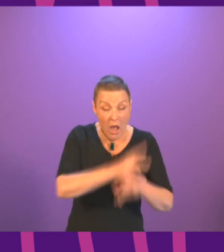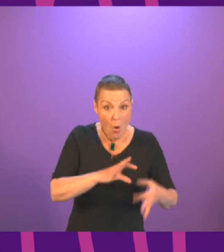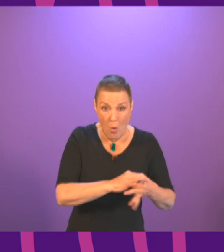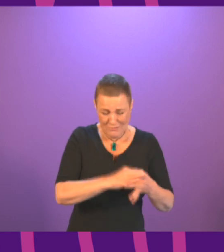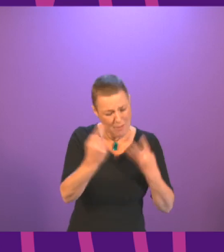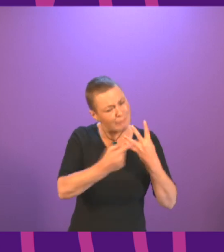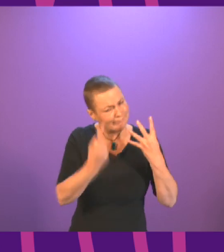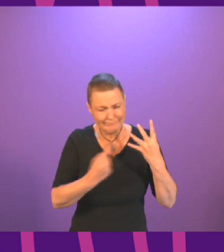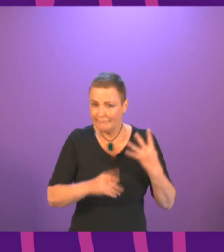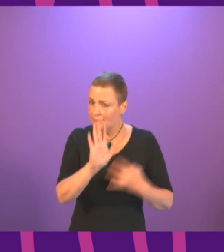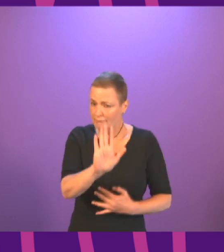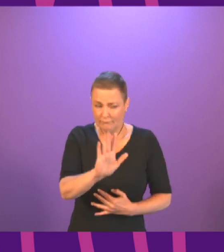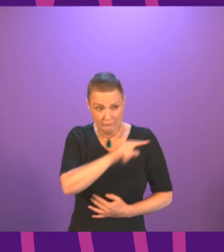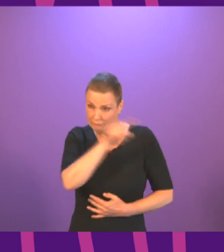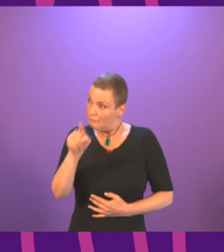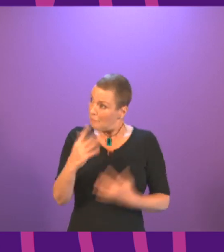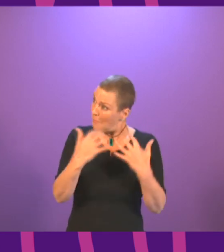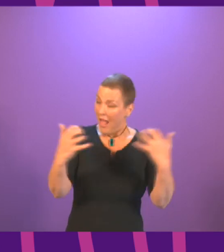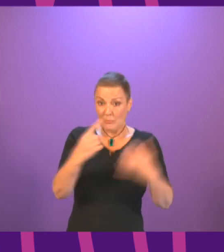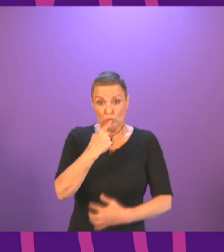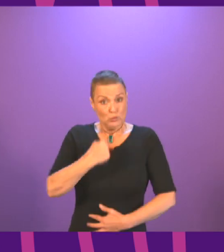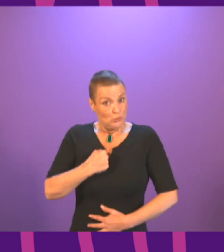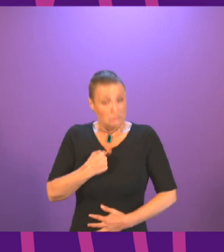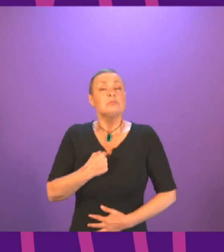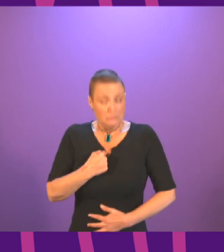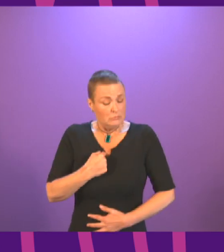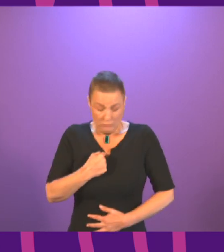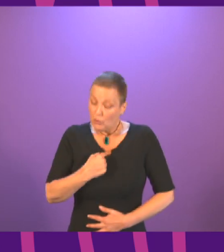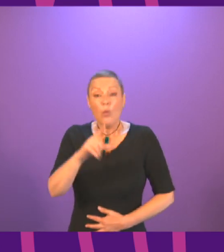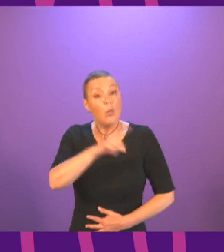Of course, we take note of the Parliament’s view and, because of that, this morning the